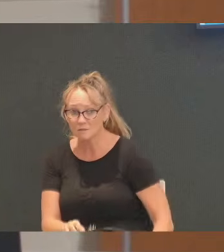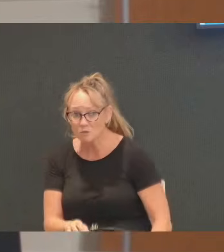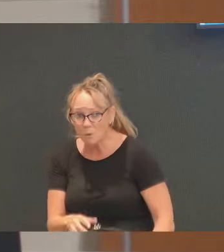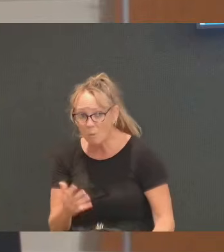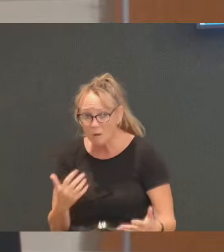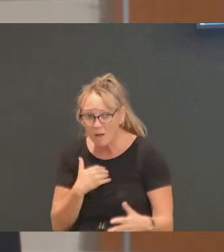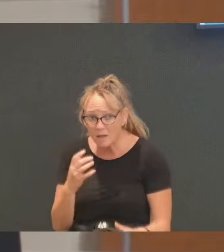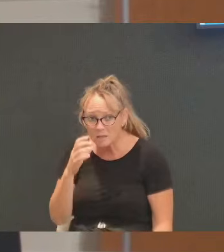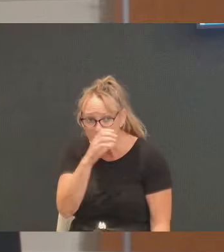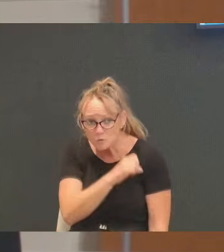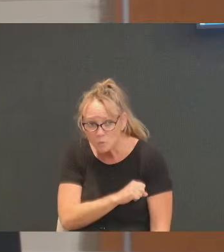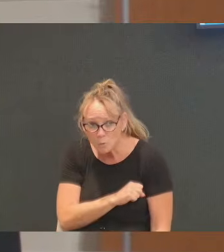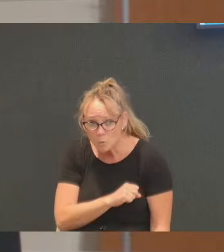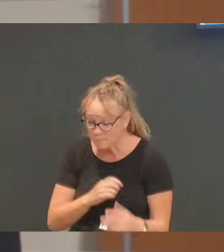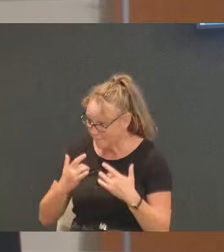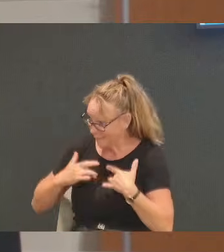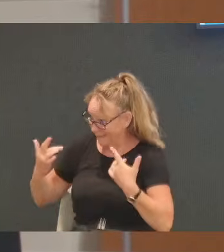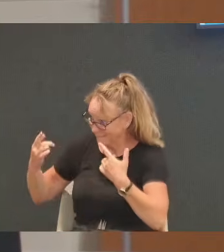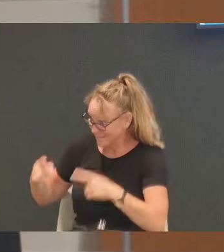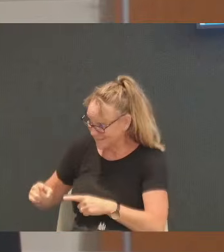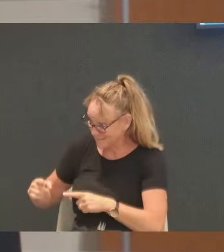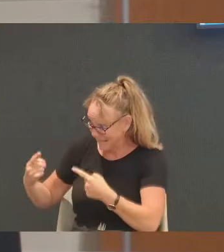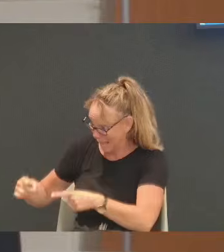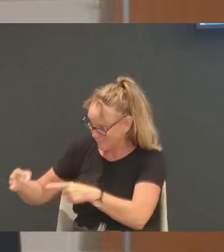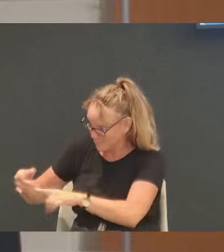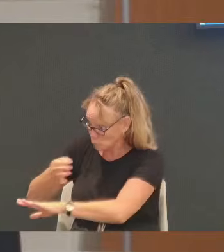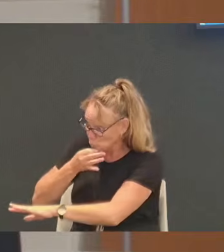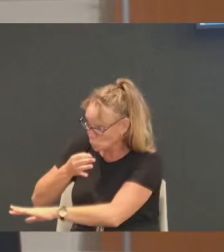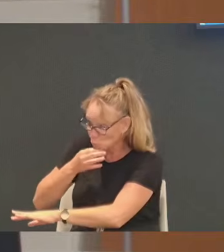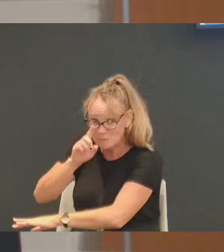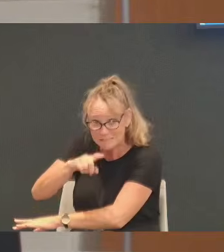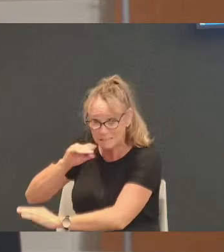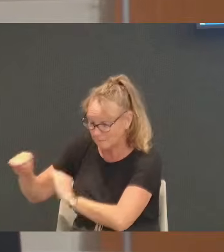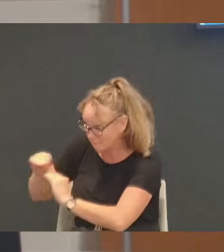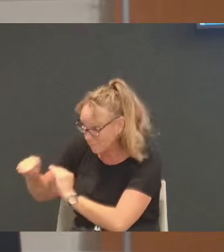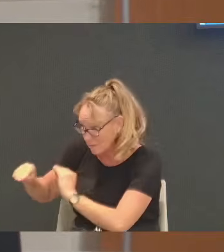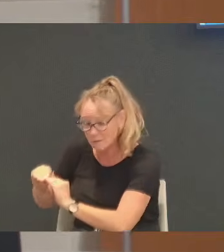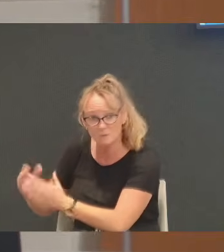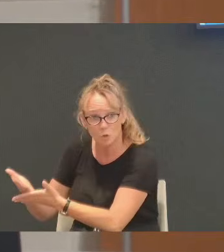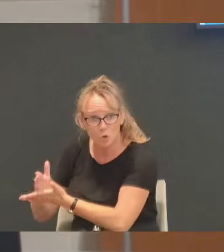need this equipment and good repair so they can make food. I understand that. But in the future,